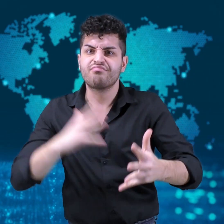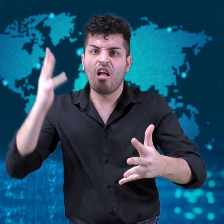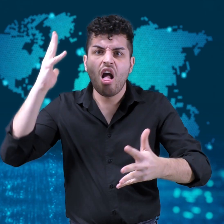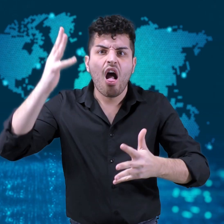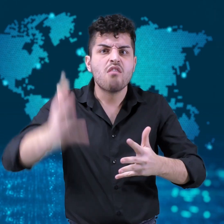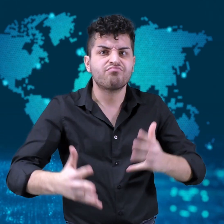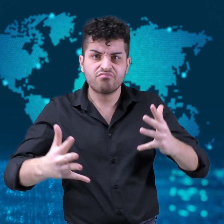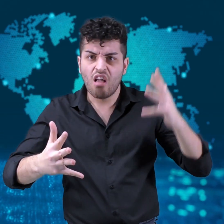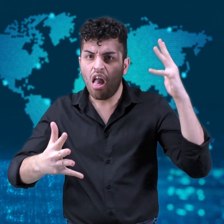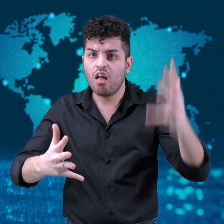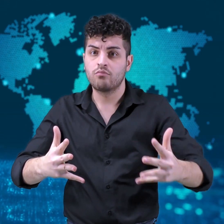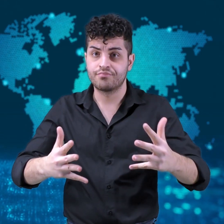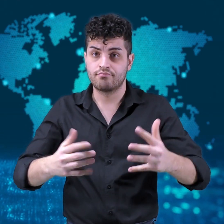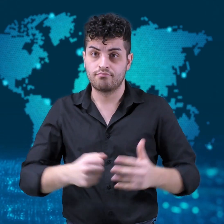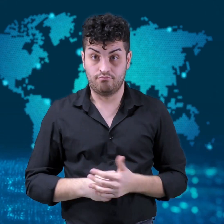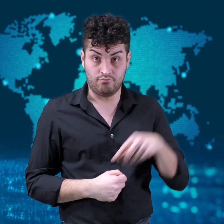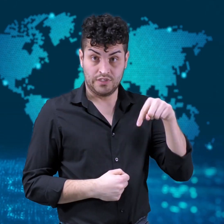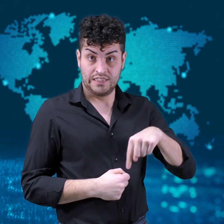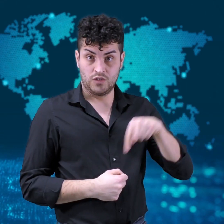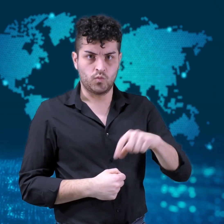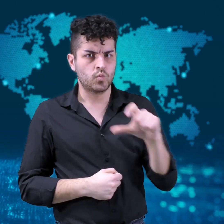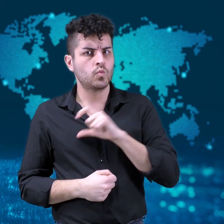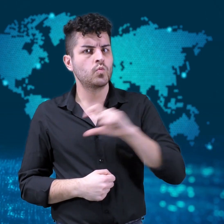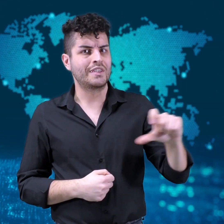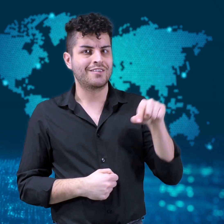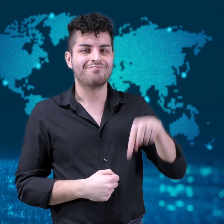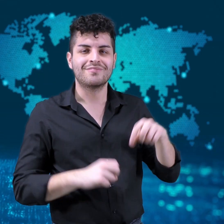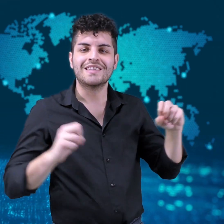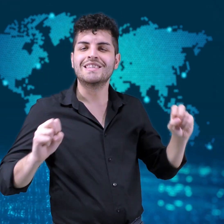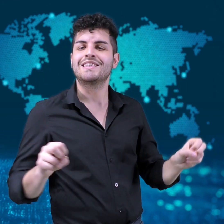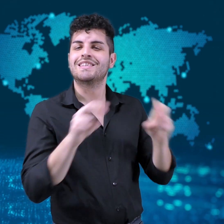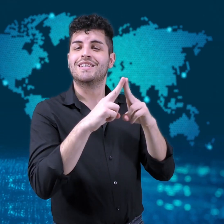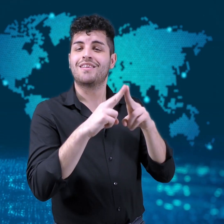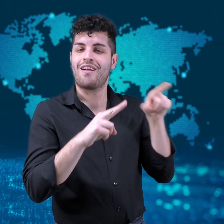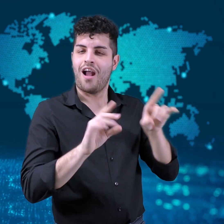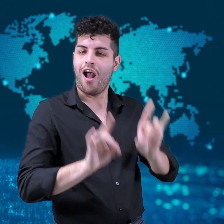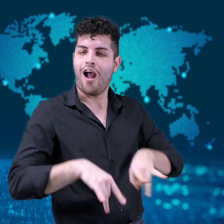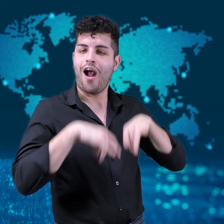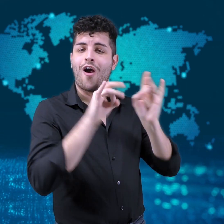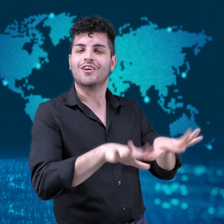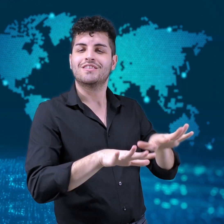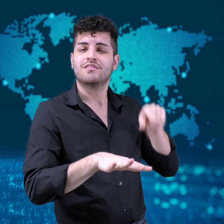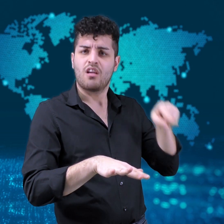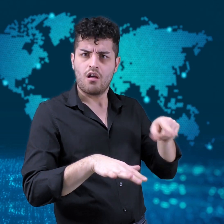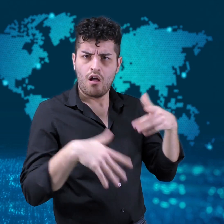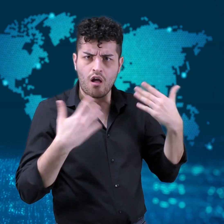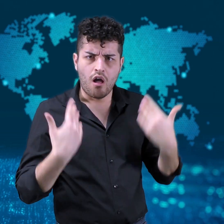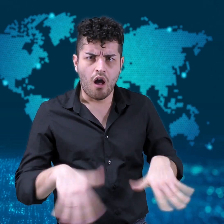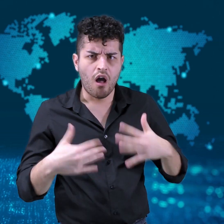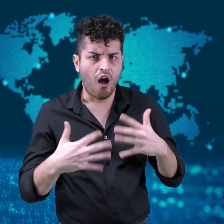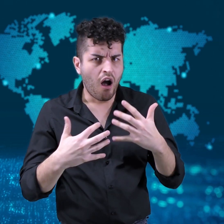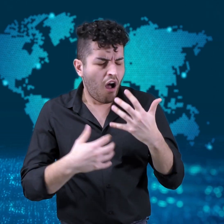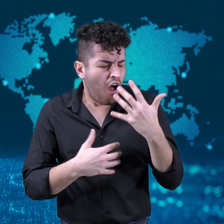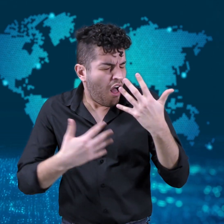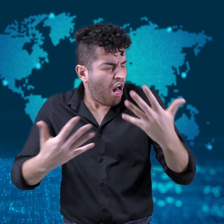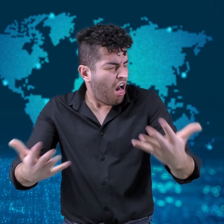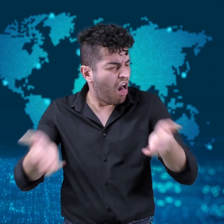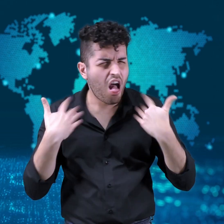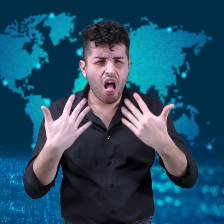This week, Sydney, Australia experienced a week-long